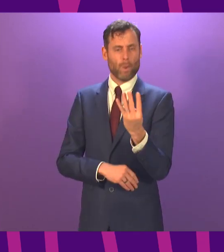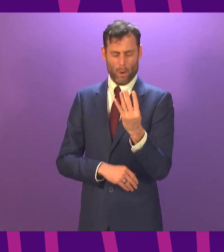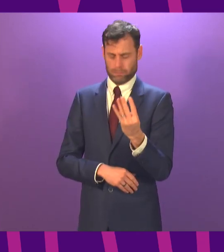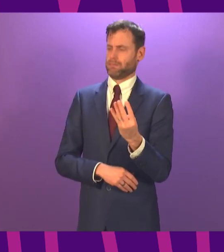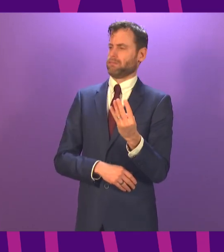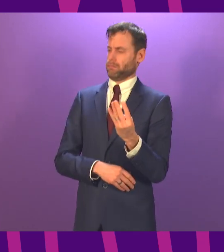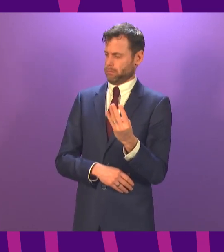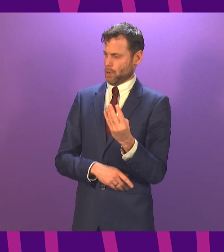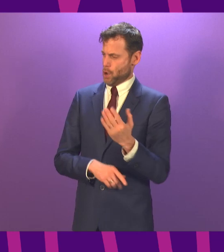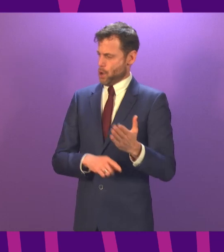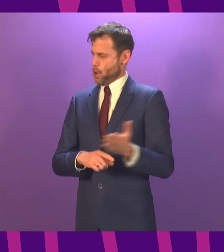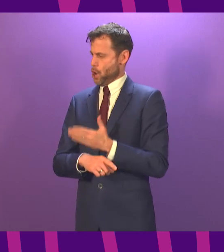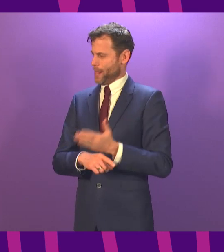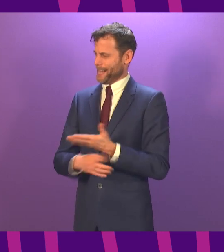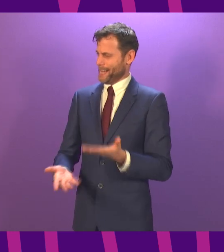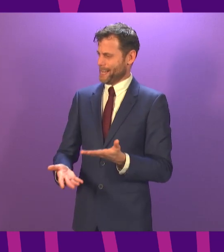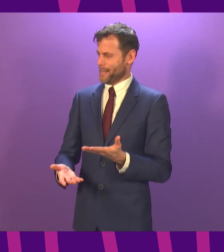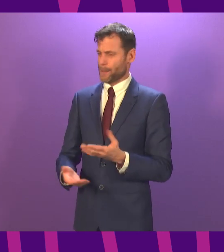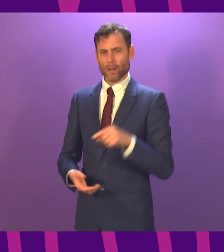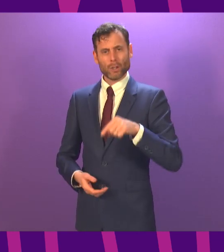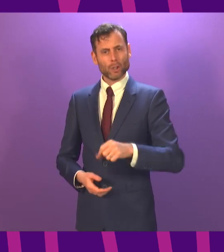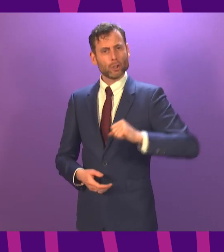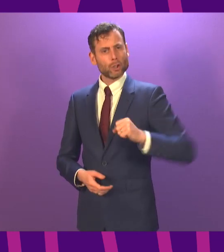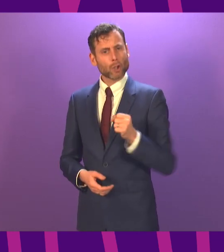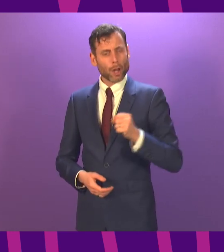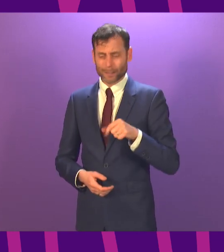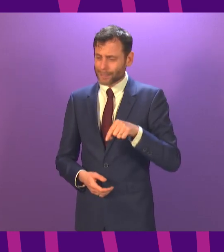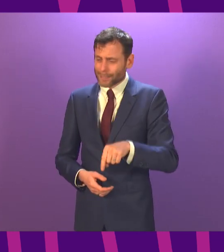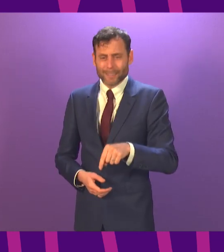We are about to enter what should be the busiest time of year for Scotland’s small businesses.